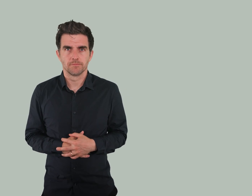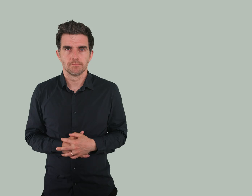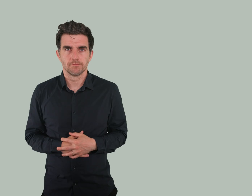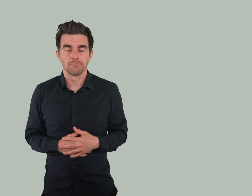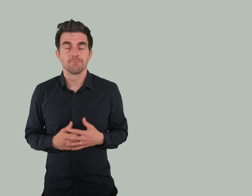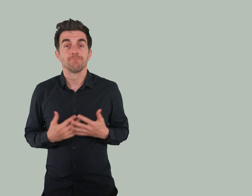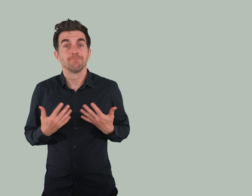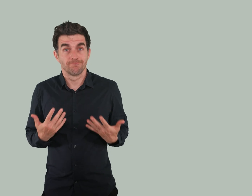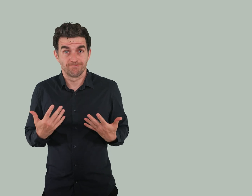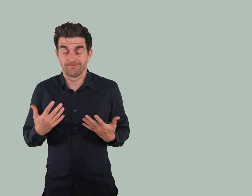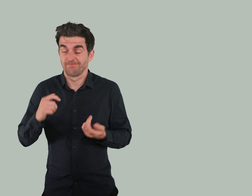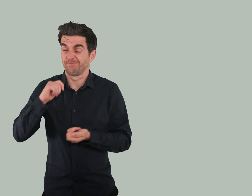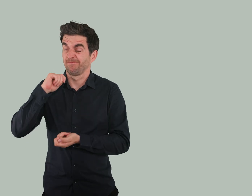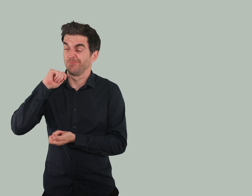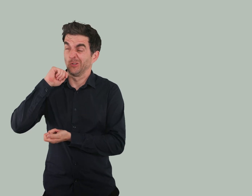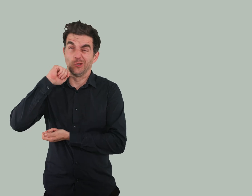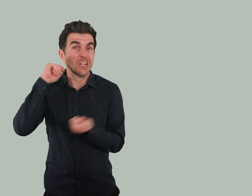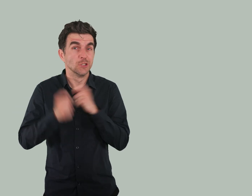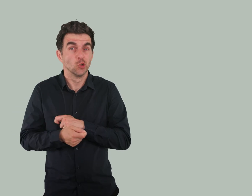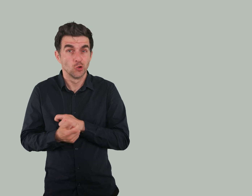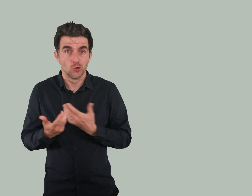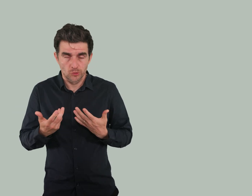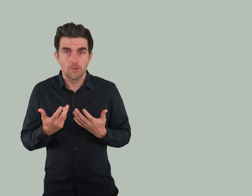251. That has changed.